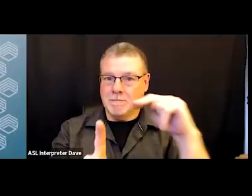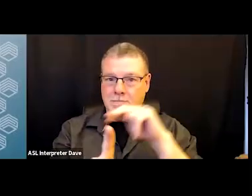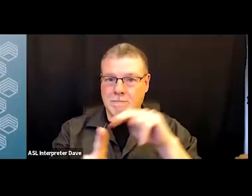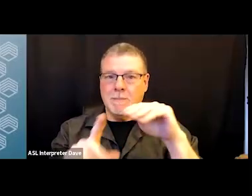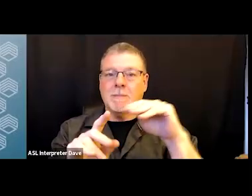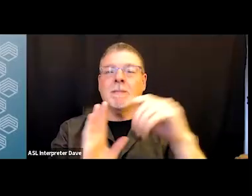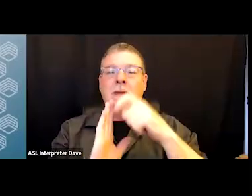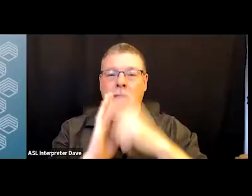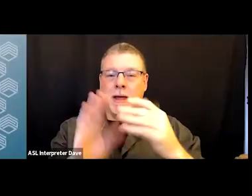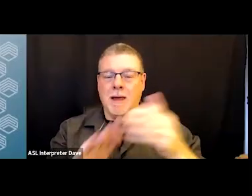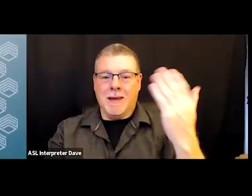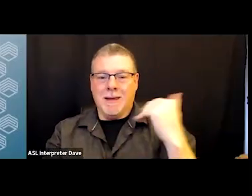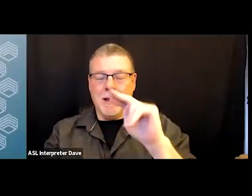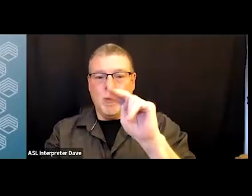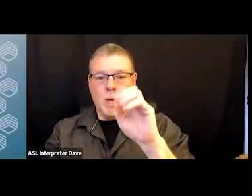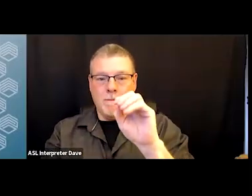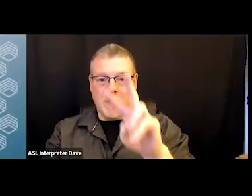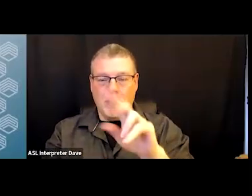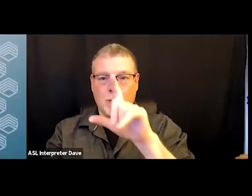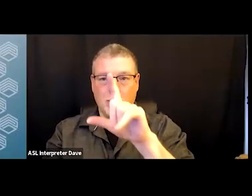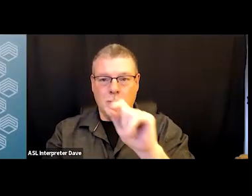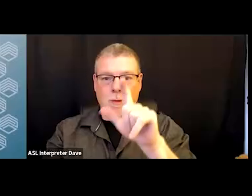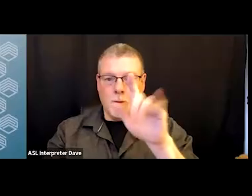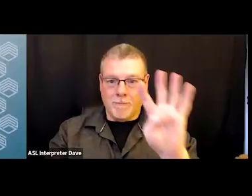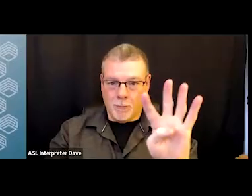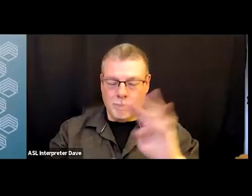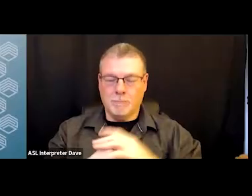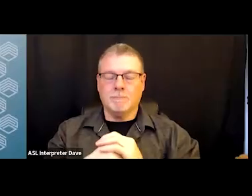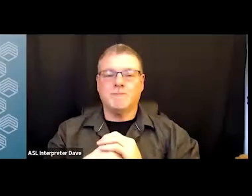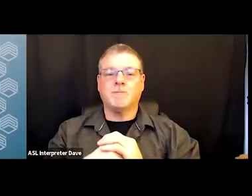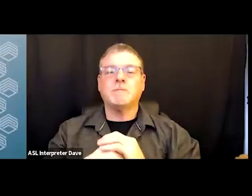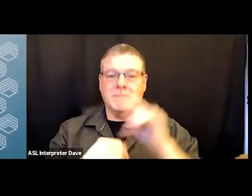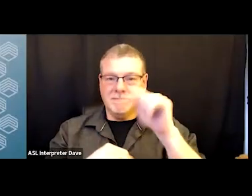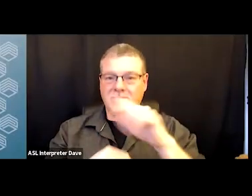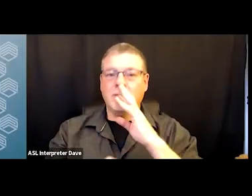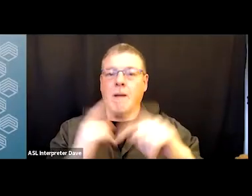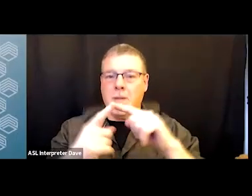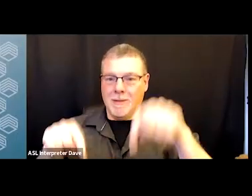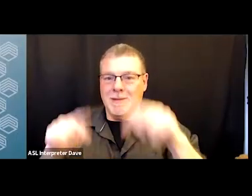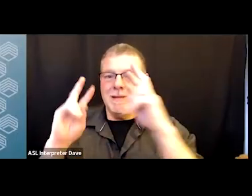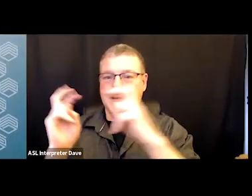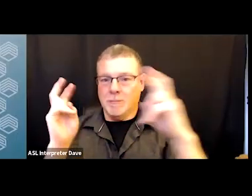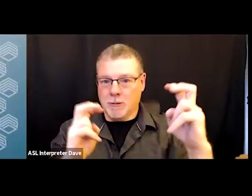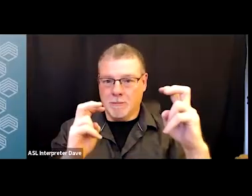in November of 2024 on this subject as well, and presented last year at